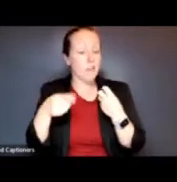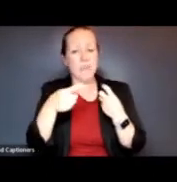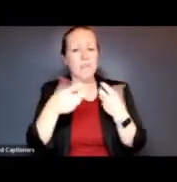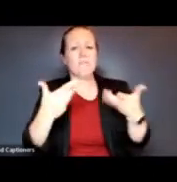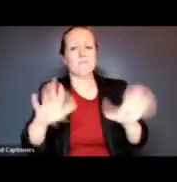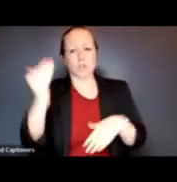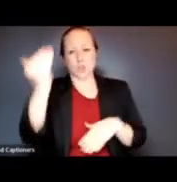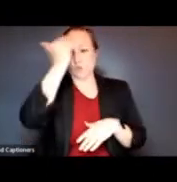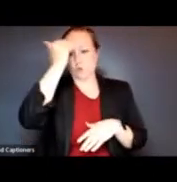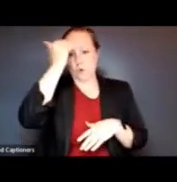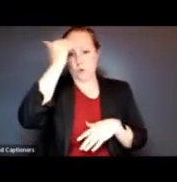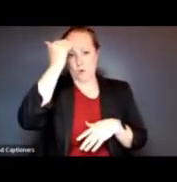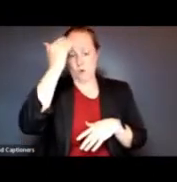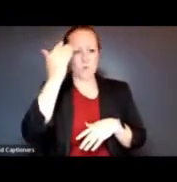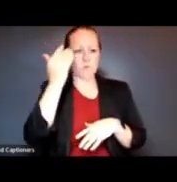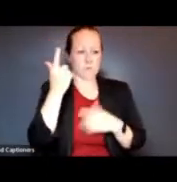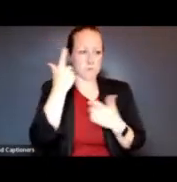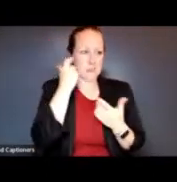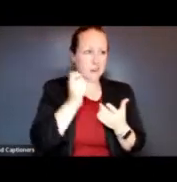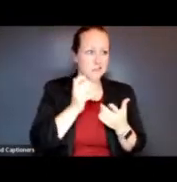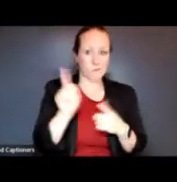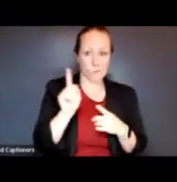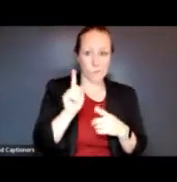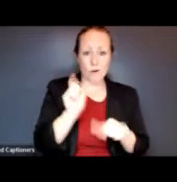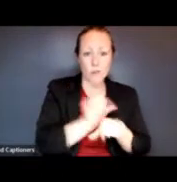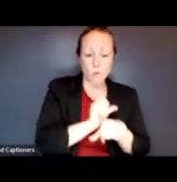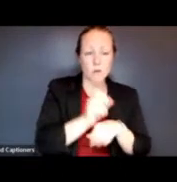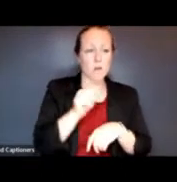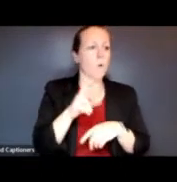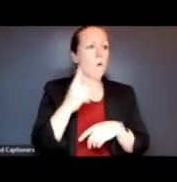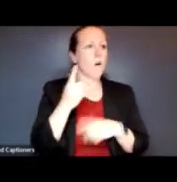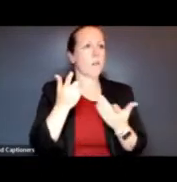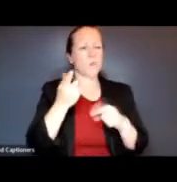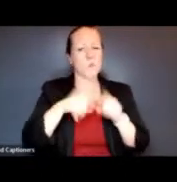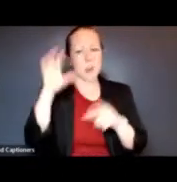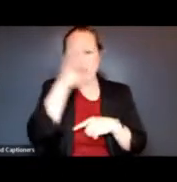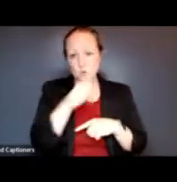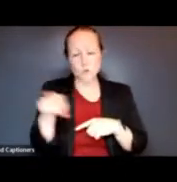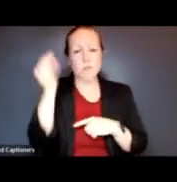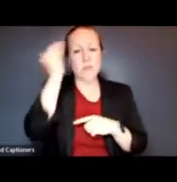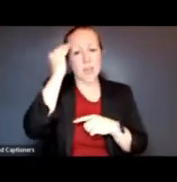of where they sit, or that they're aware of some of the prevalence, statistics that and